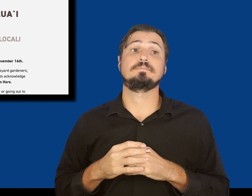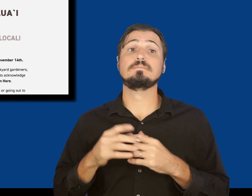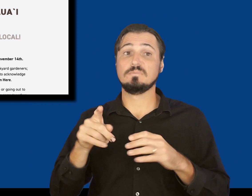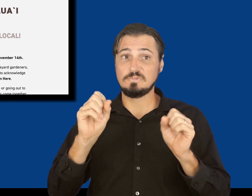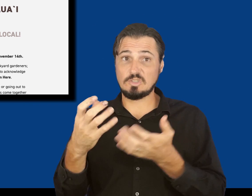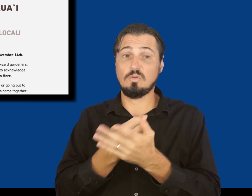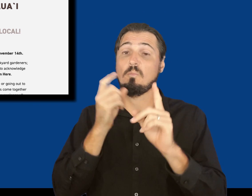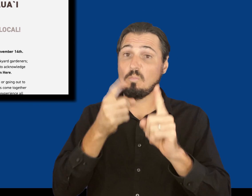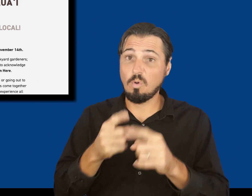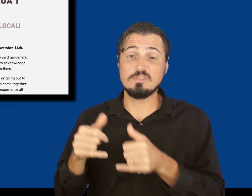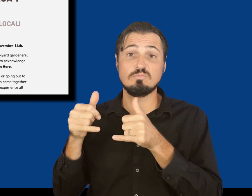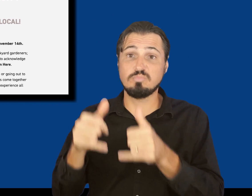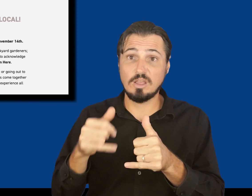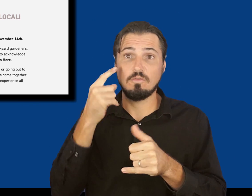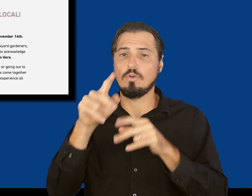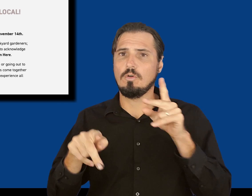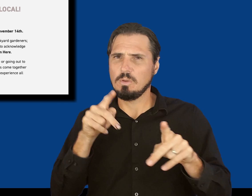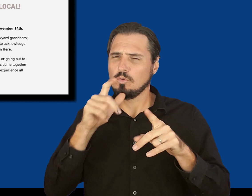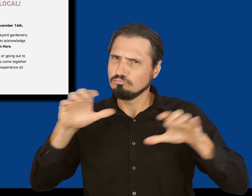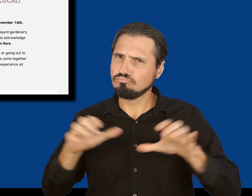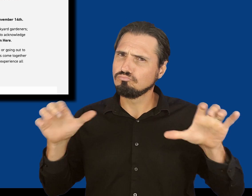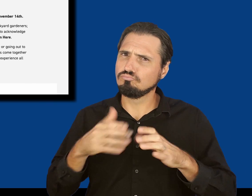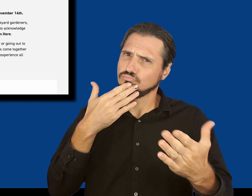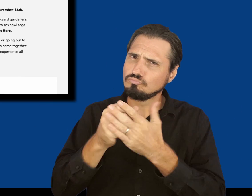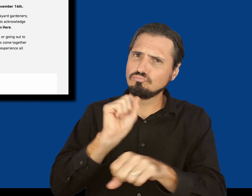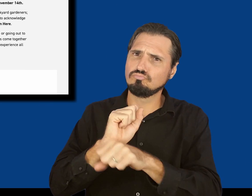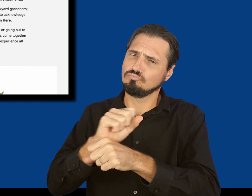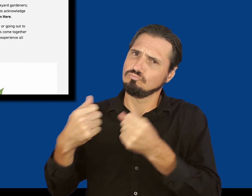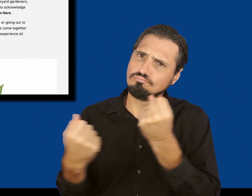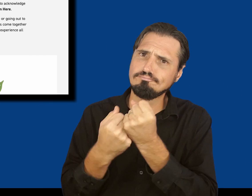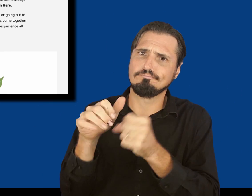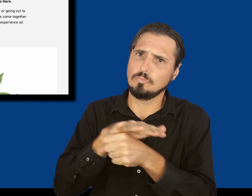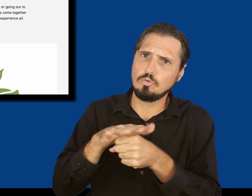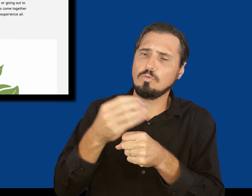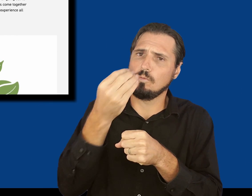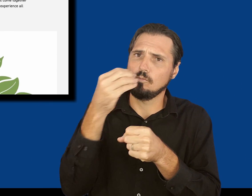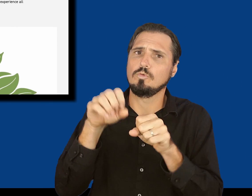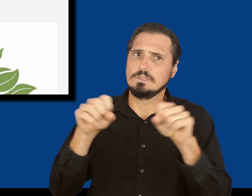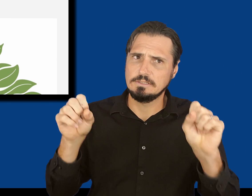and prizes are available to folks who do the best job of supporting Local Food Systems